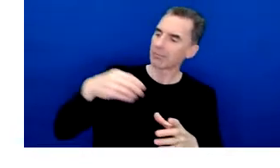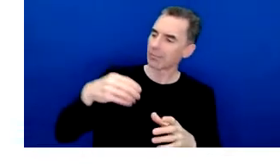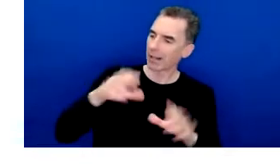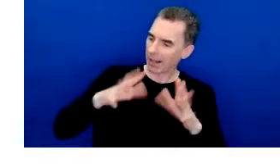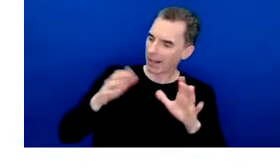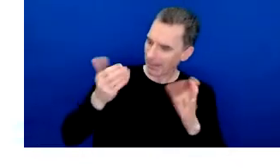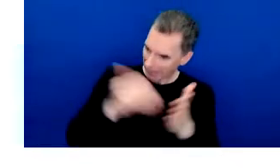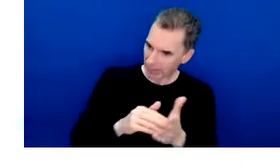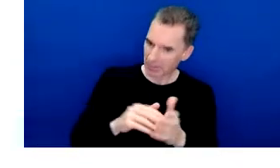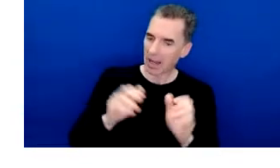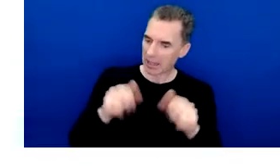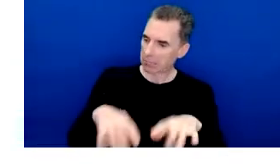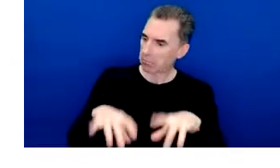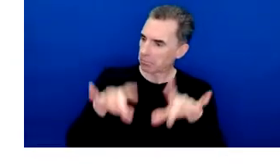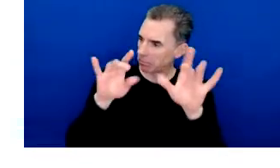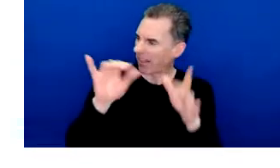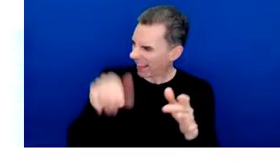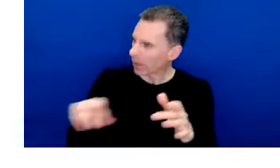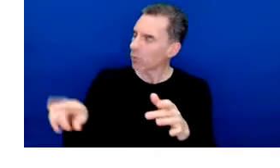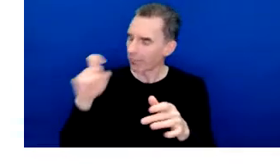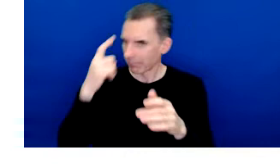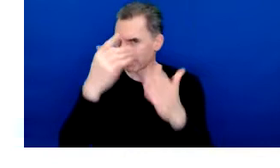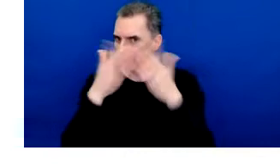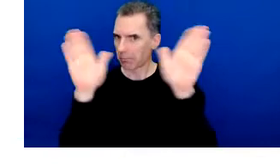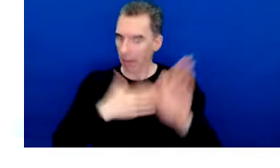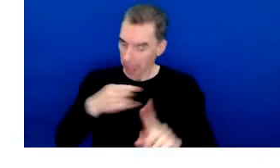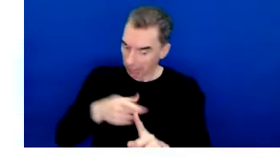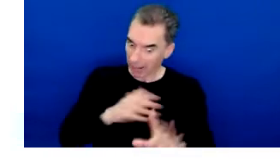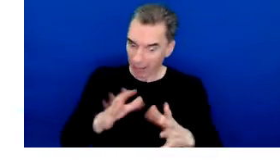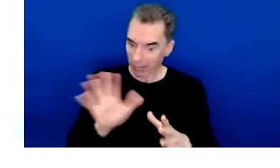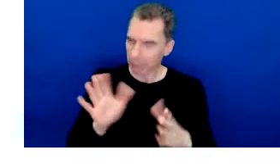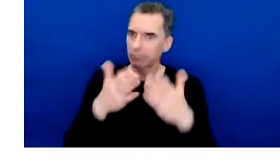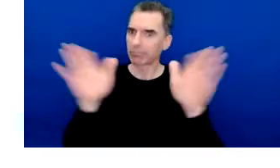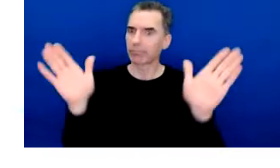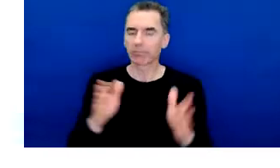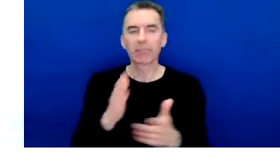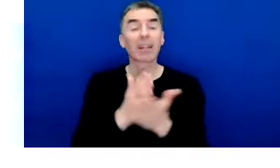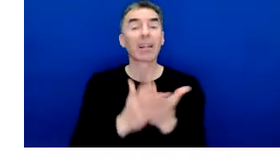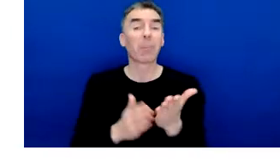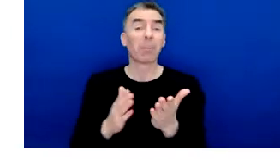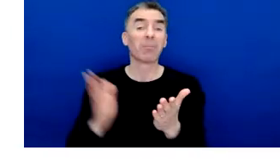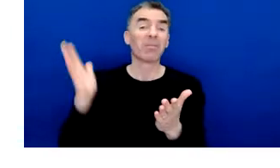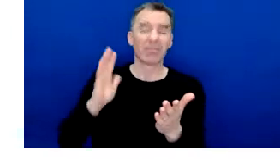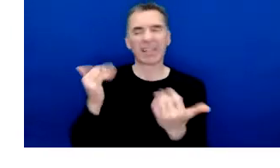You know, I know some instructors. I used to know some instructors. Thank God they're retired they would do everything they could